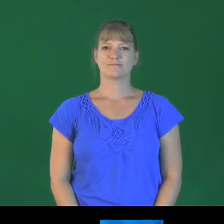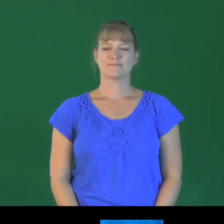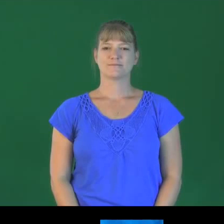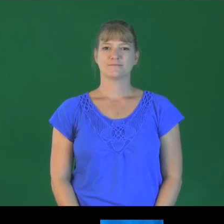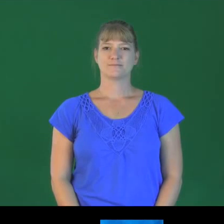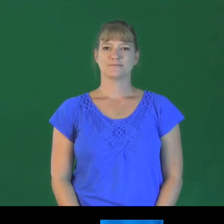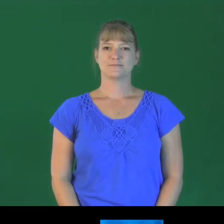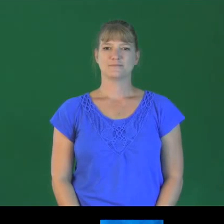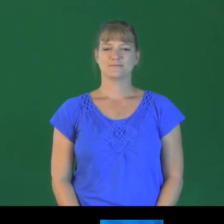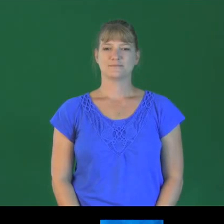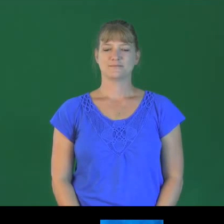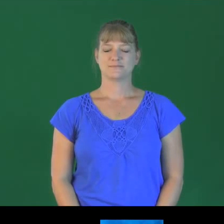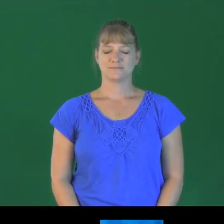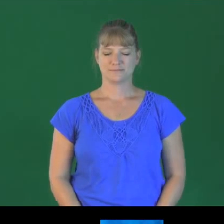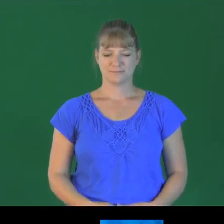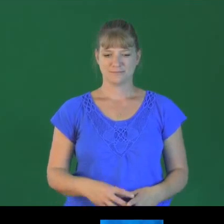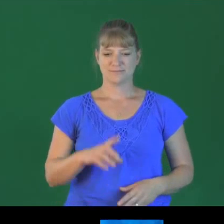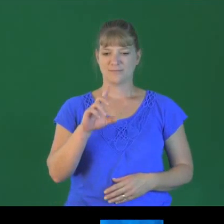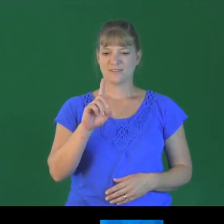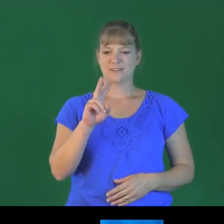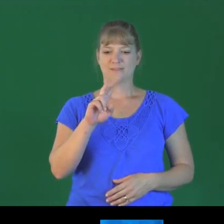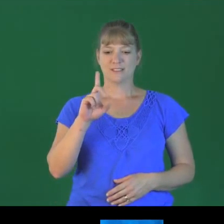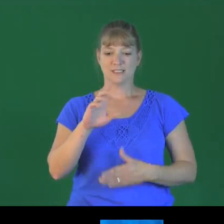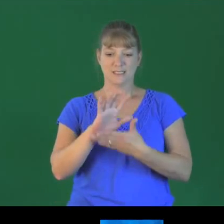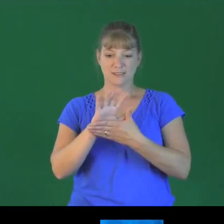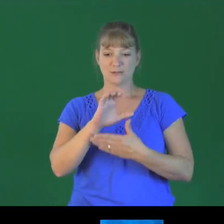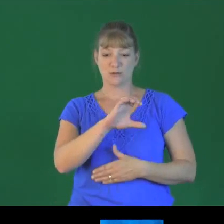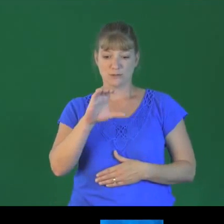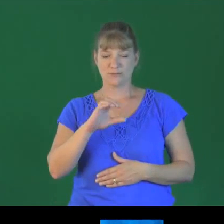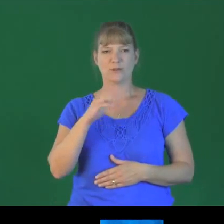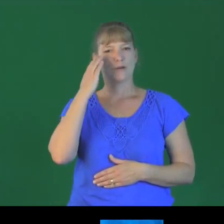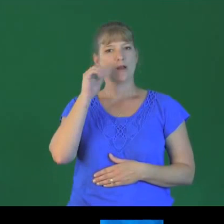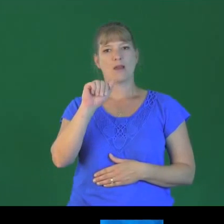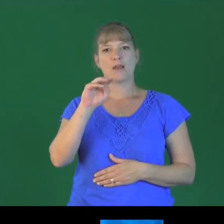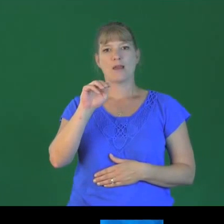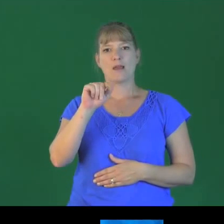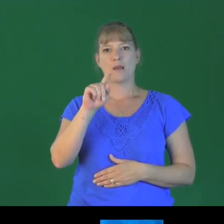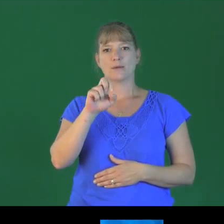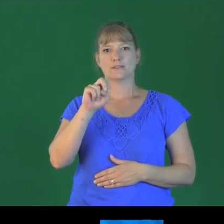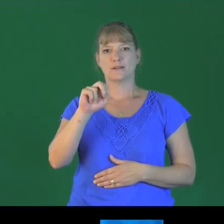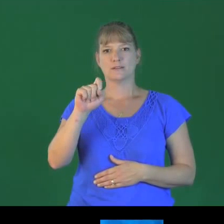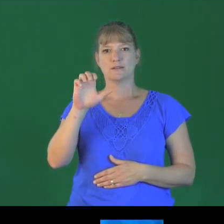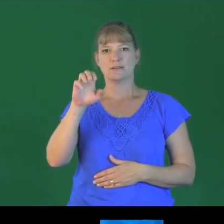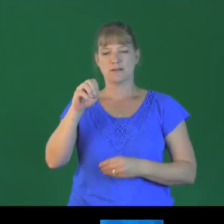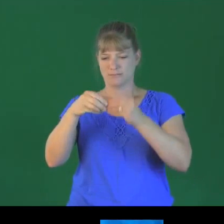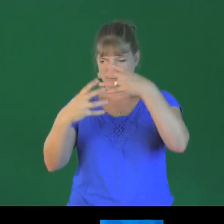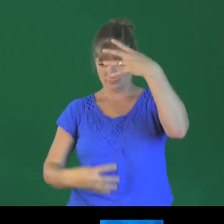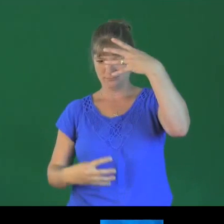They're also closed captioned DVDs. If you look on Amazon.com, you can get a list of those.